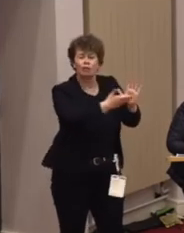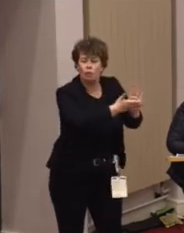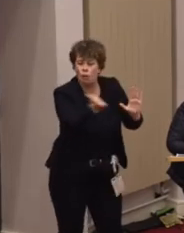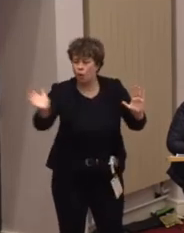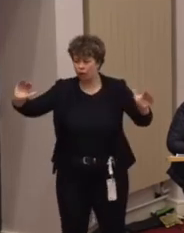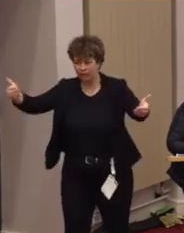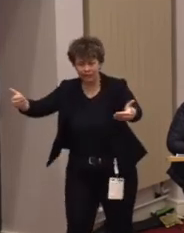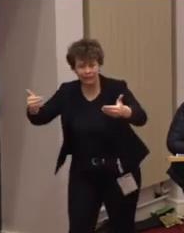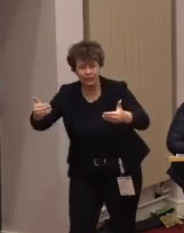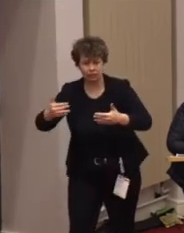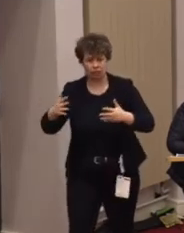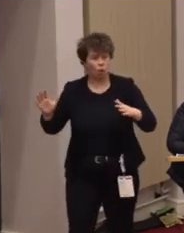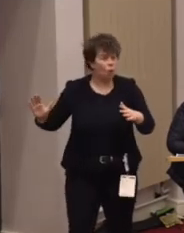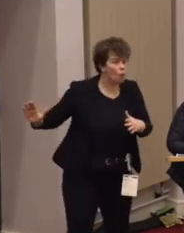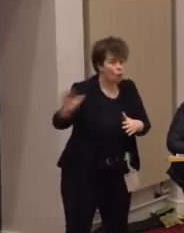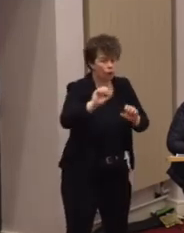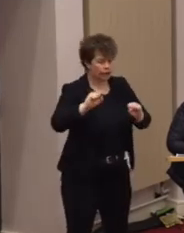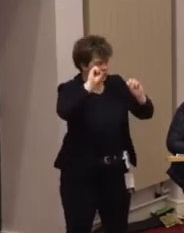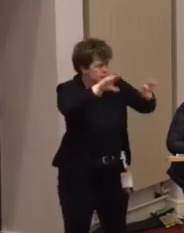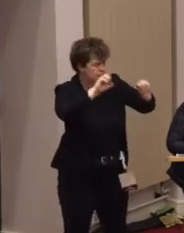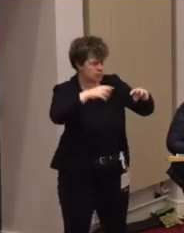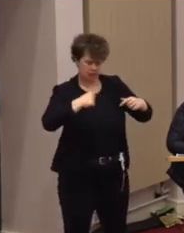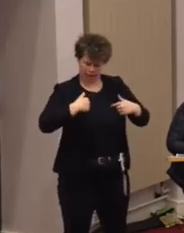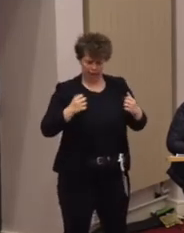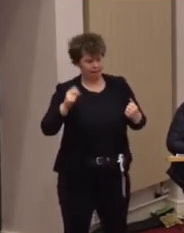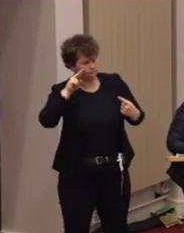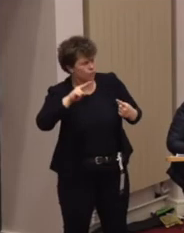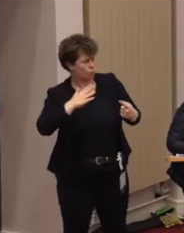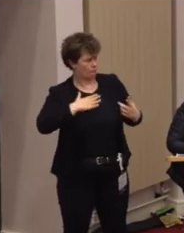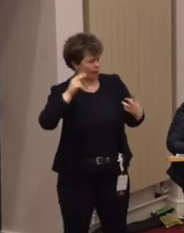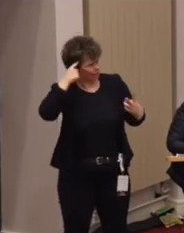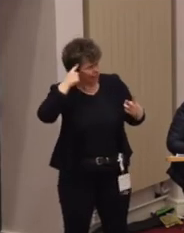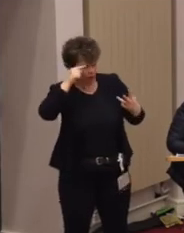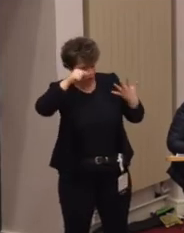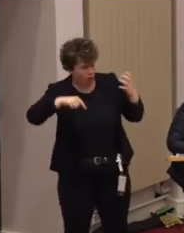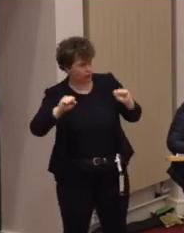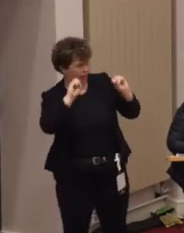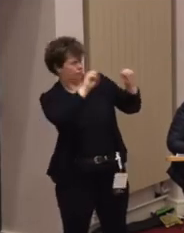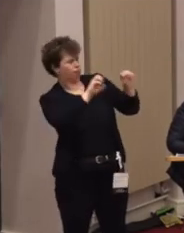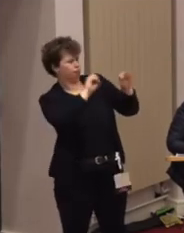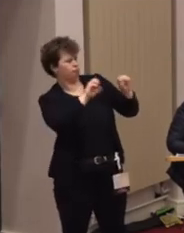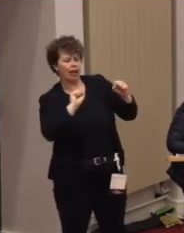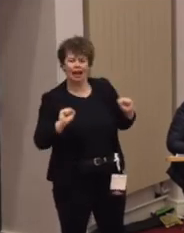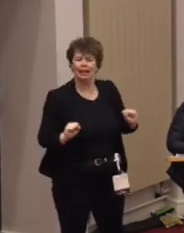entire process the active contributors with their meaningful participation which is fundamentally